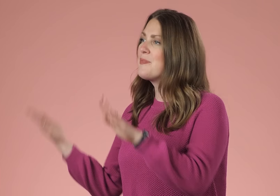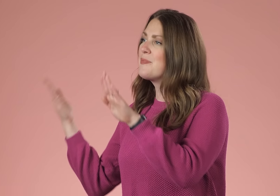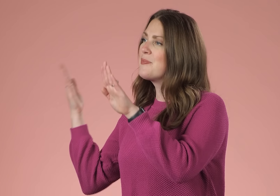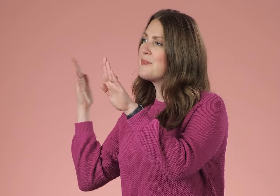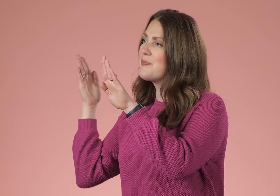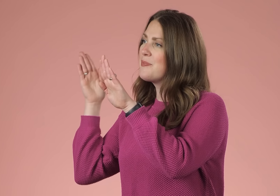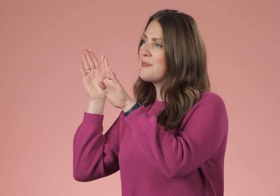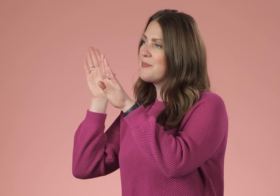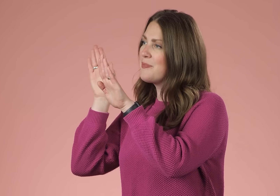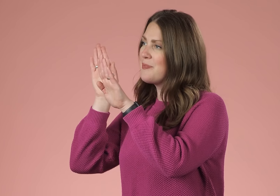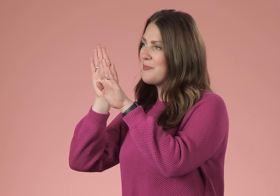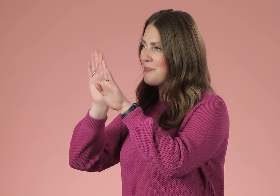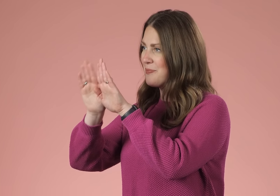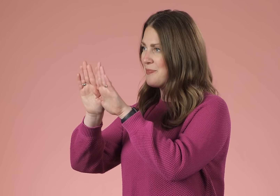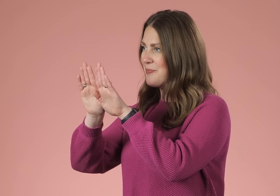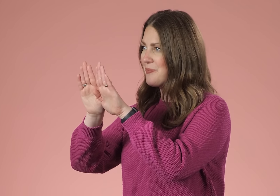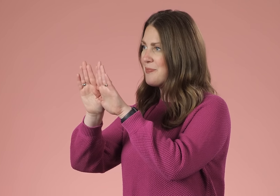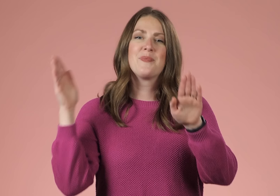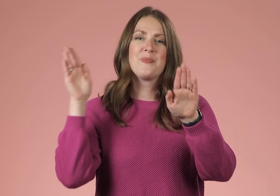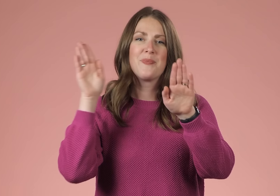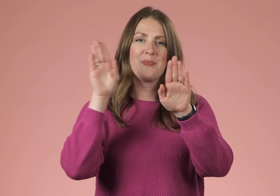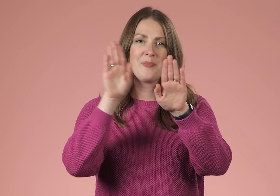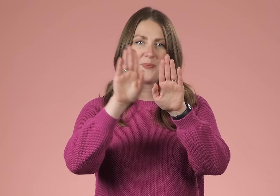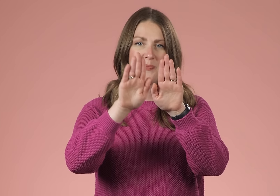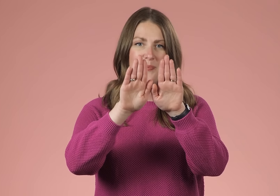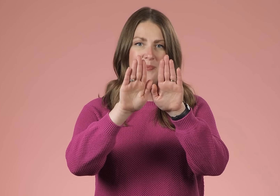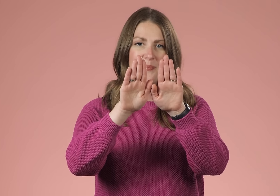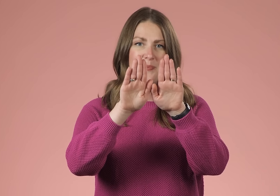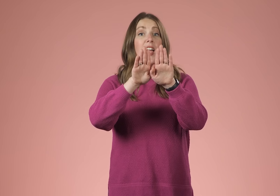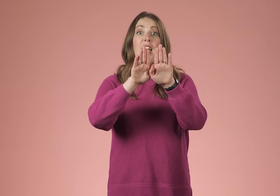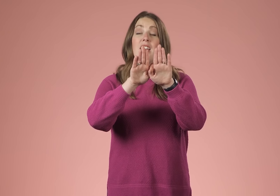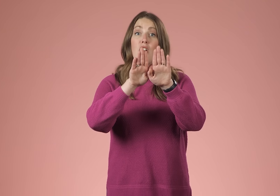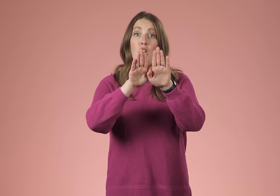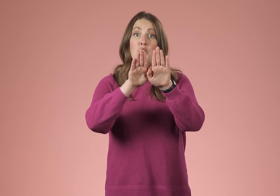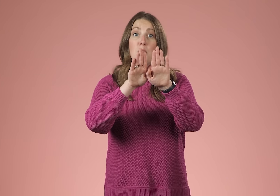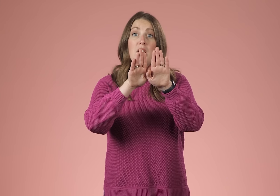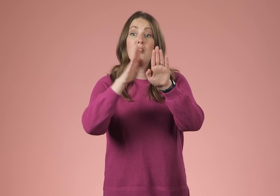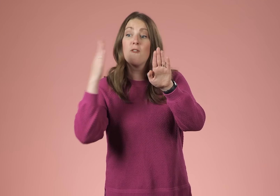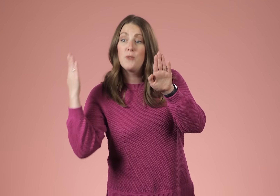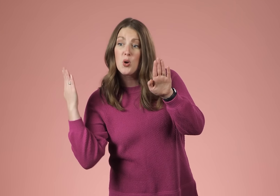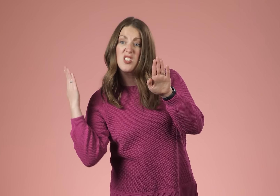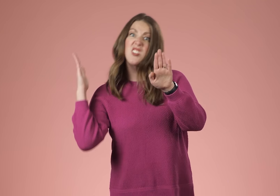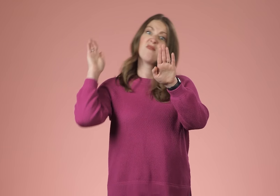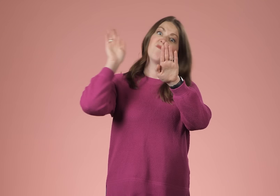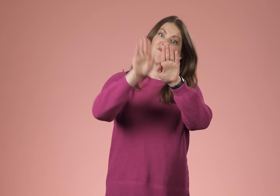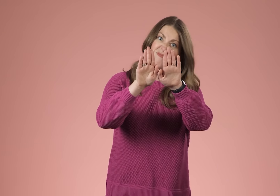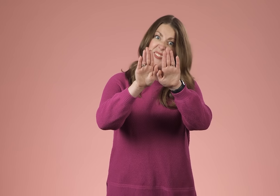Your dominant hand is pushing in like you're shutting a door And it can also be forced